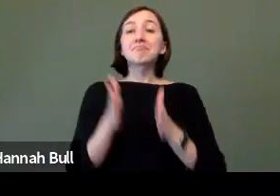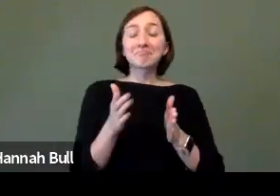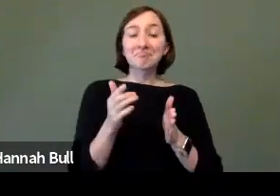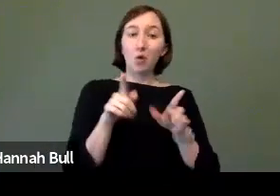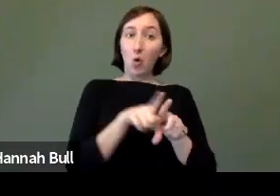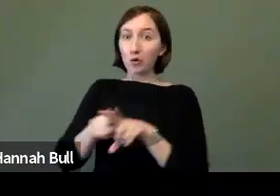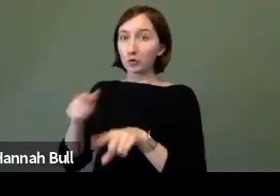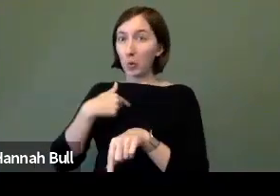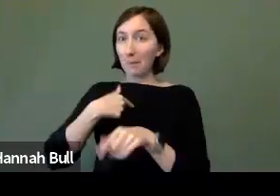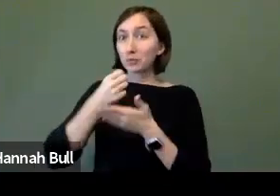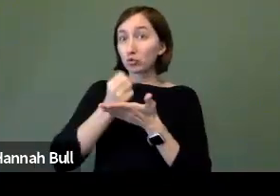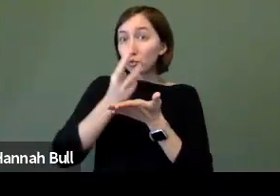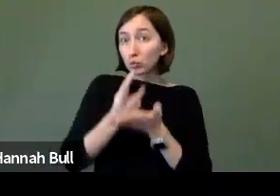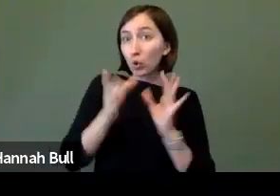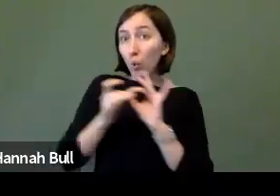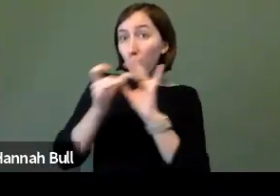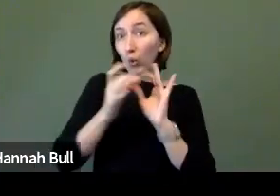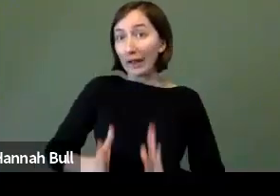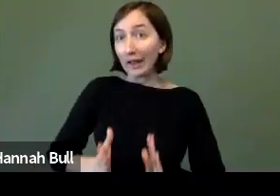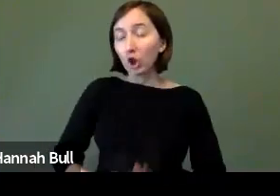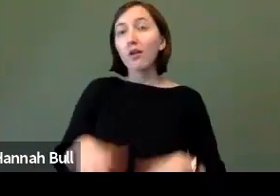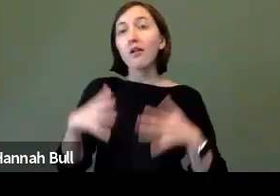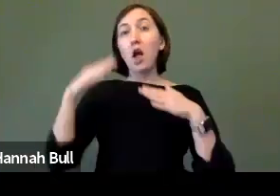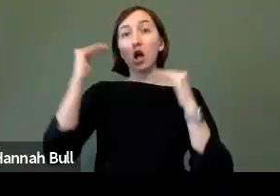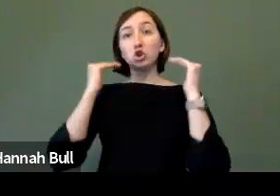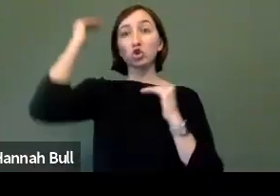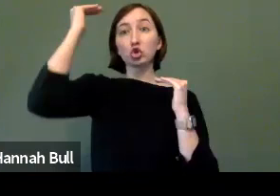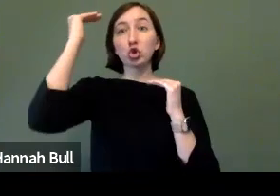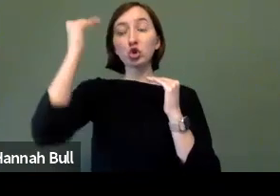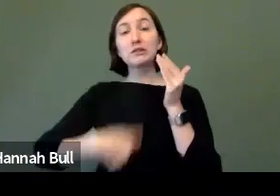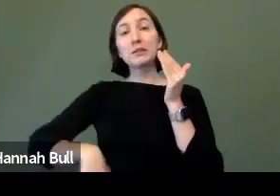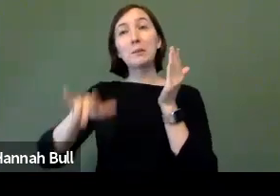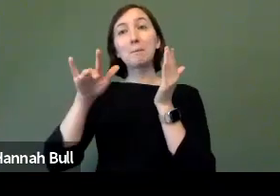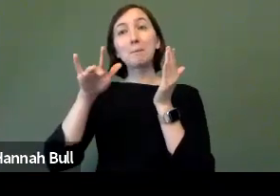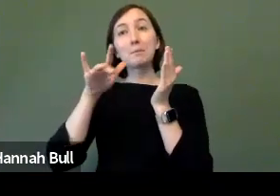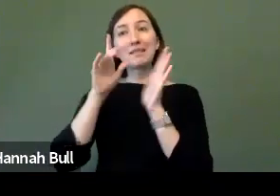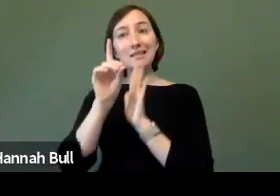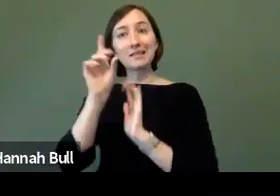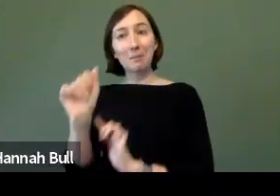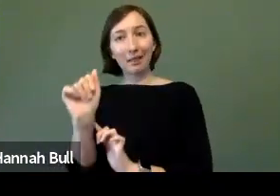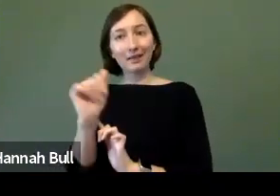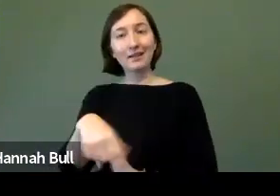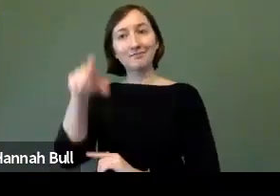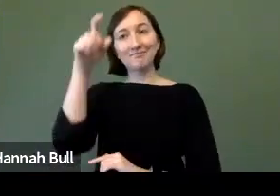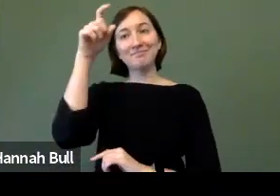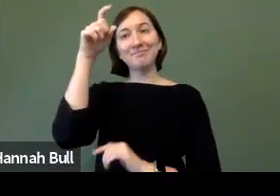at adult disability medical home — we're on a mental health call. Sorry.